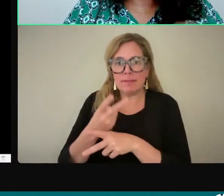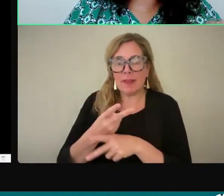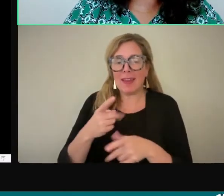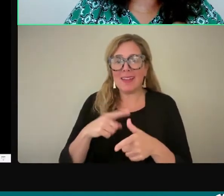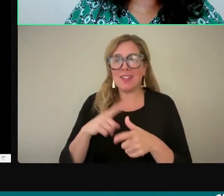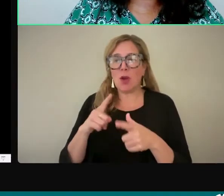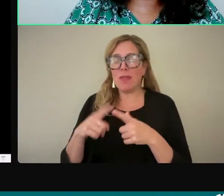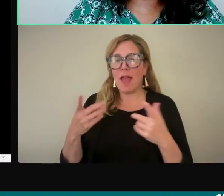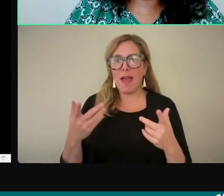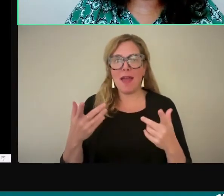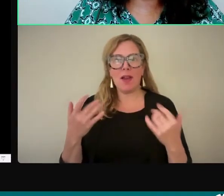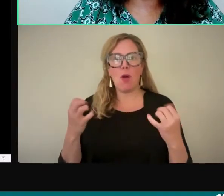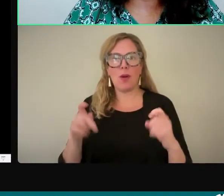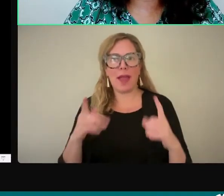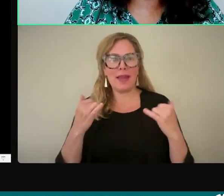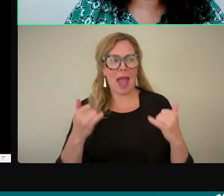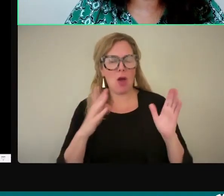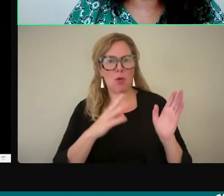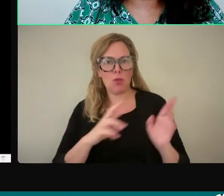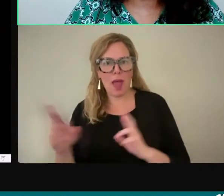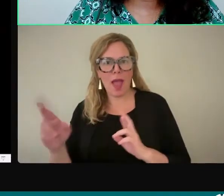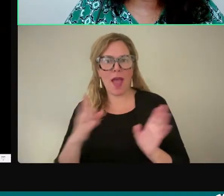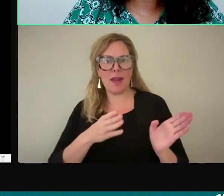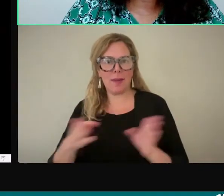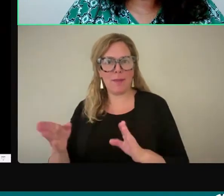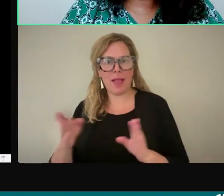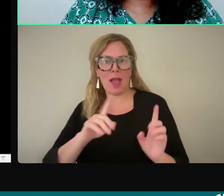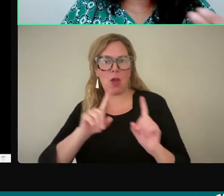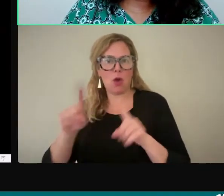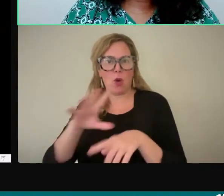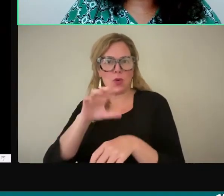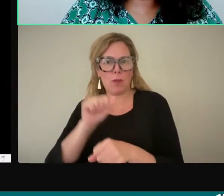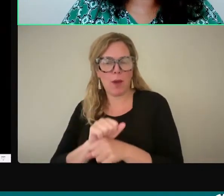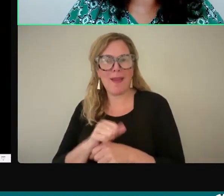this is definitely more challenging than just having a ride. Some of the caregivers